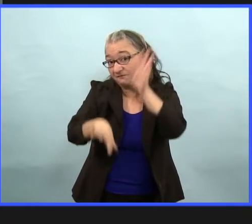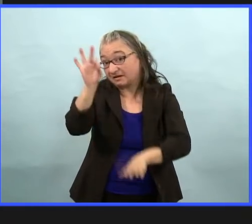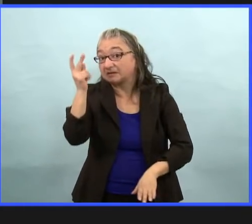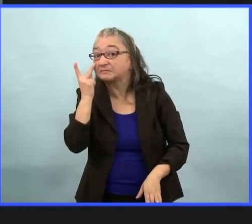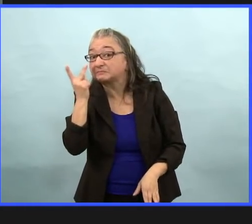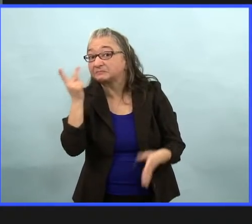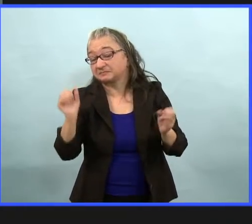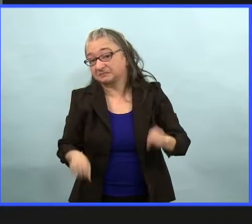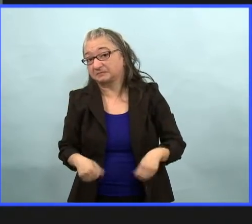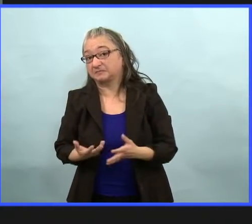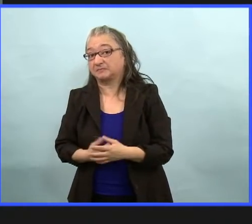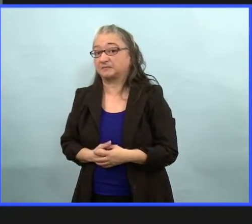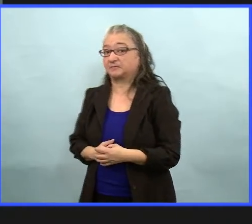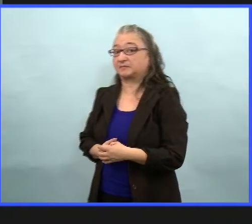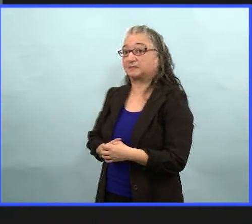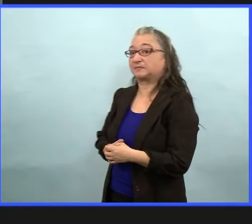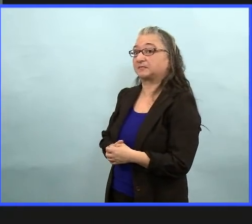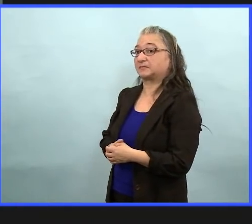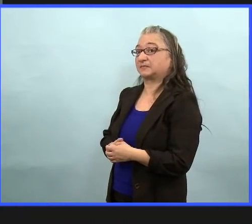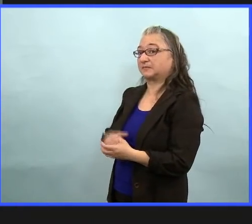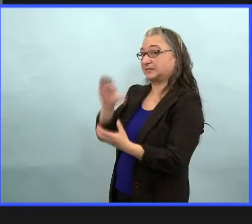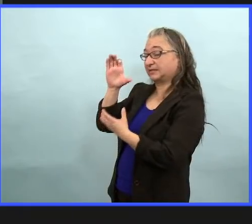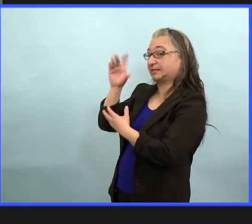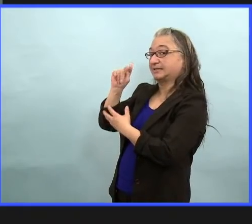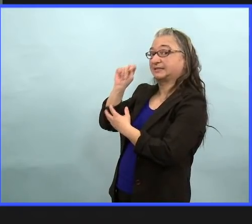from ctv winnipeg michelle